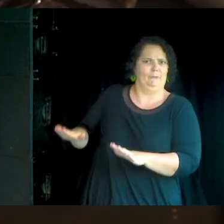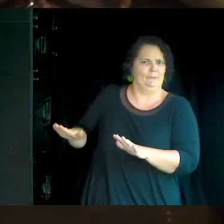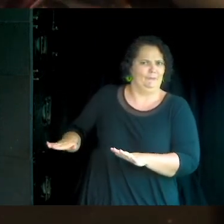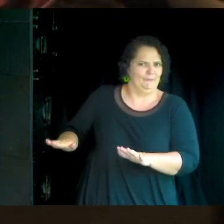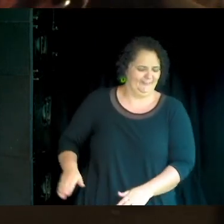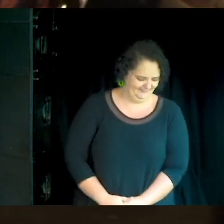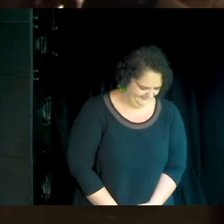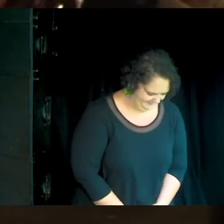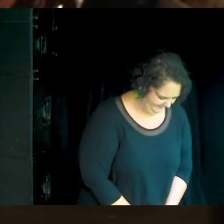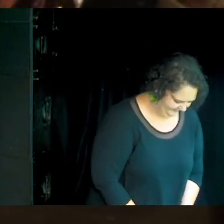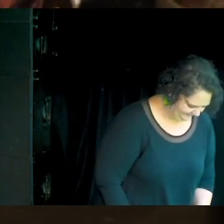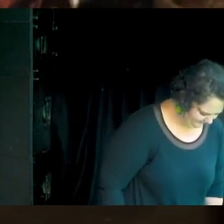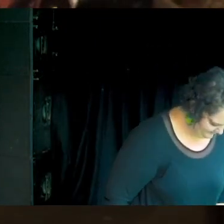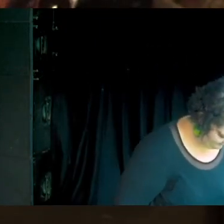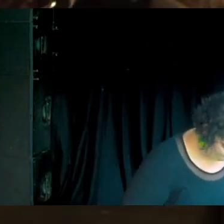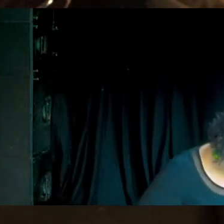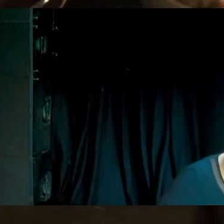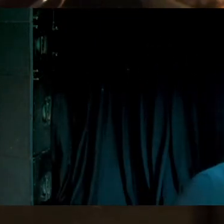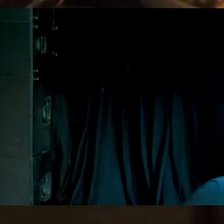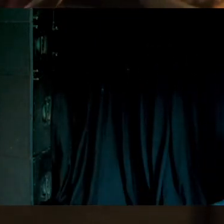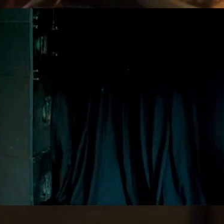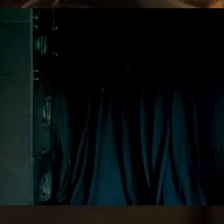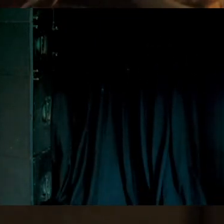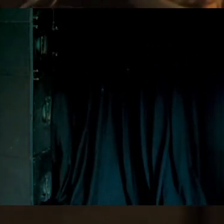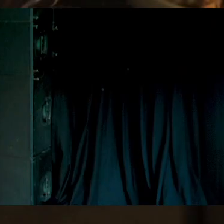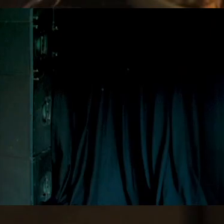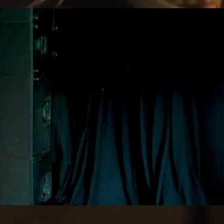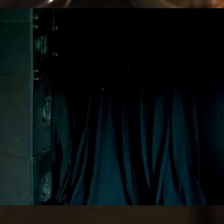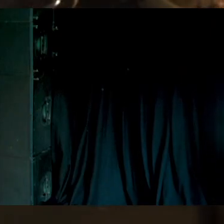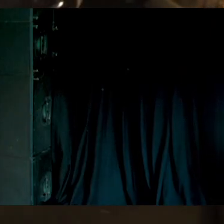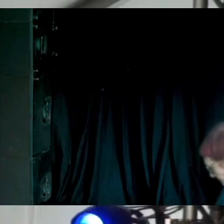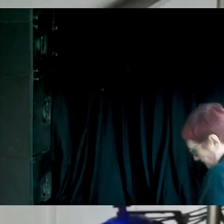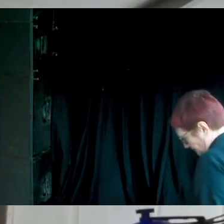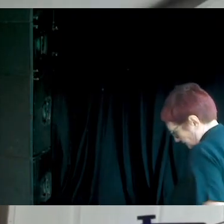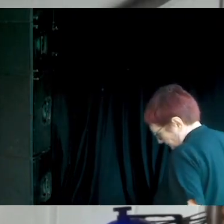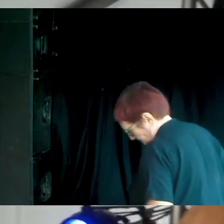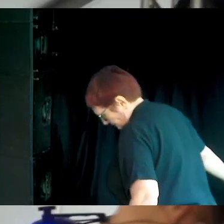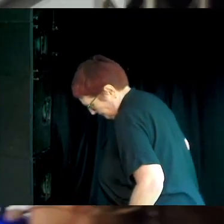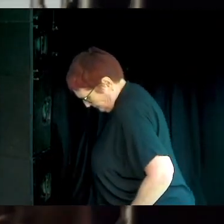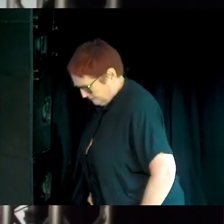the other trick is oops I always got a lot of things you got a trick how to stop that I have